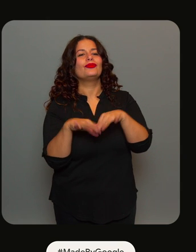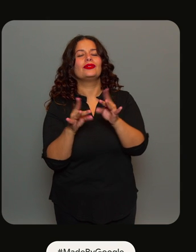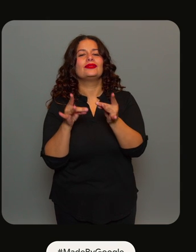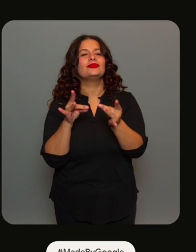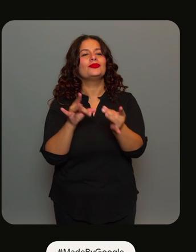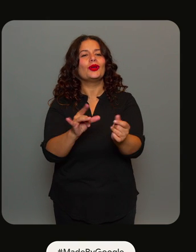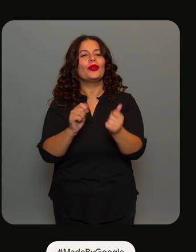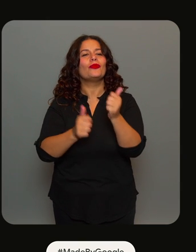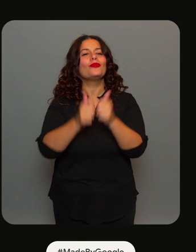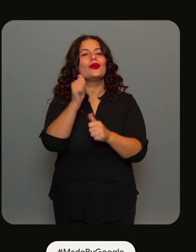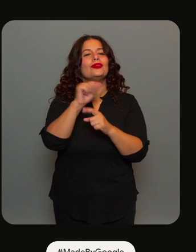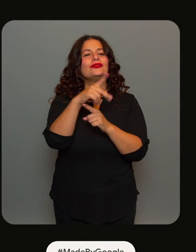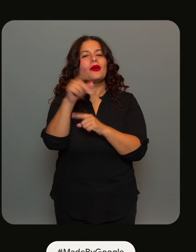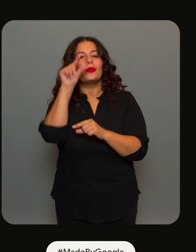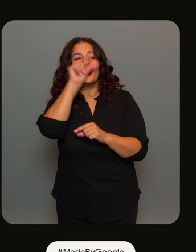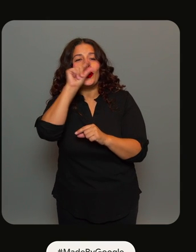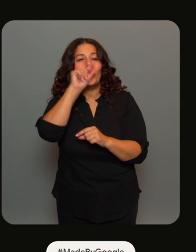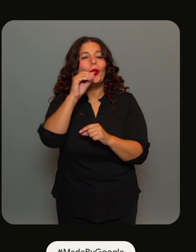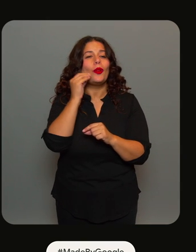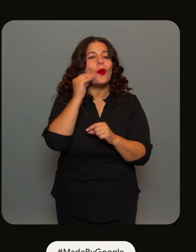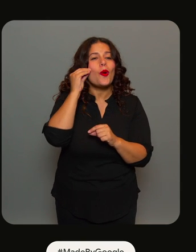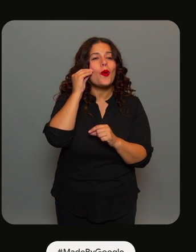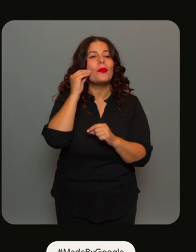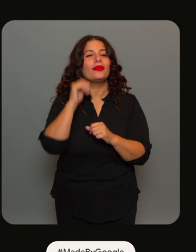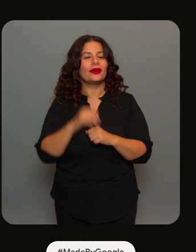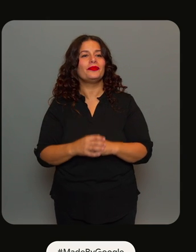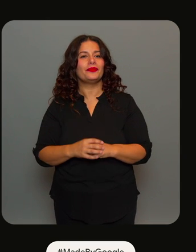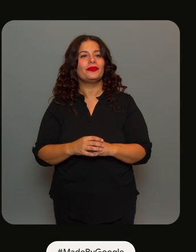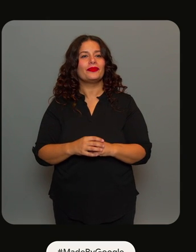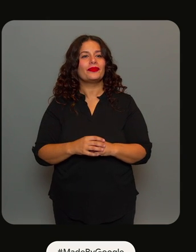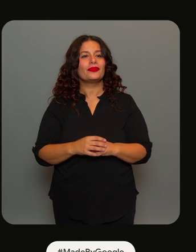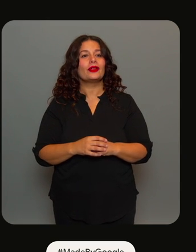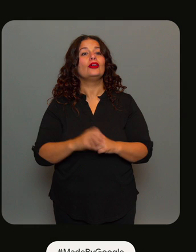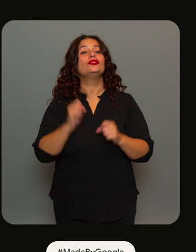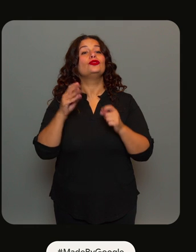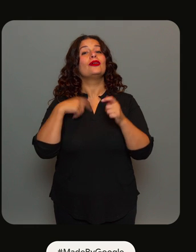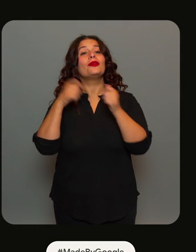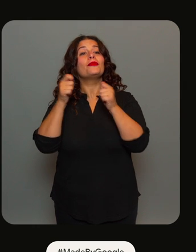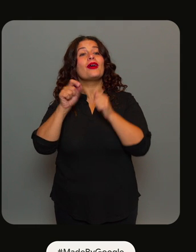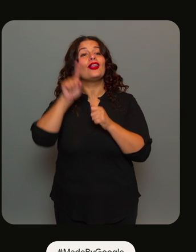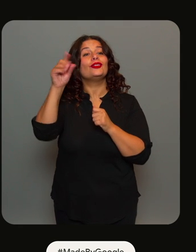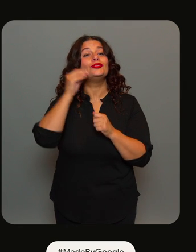Now you can easily manage your many smart home devices from your phone. Or your watch.